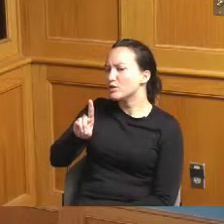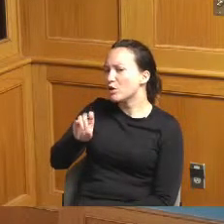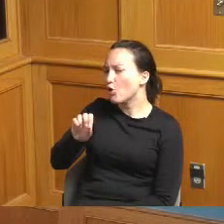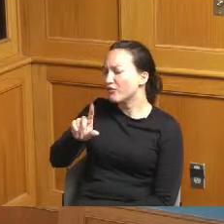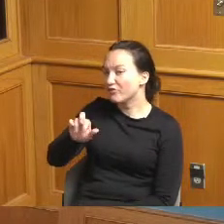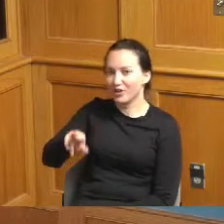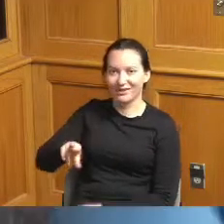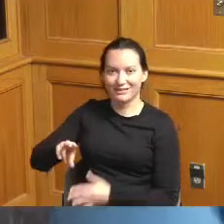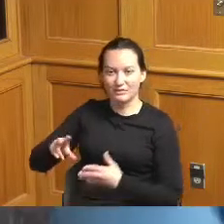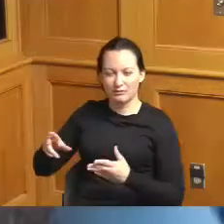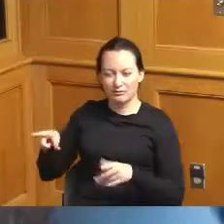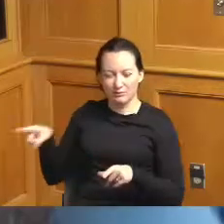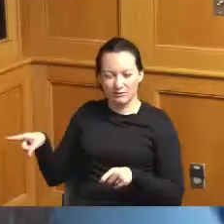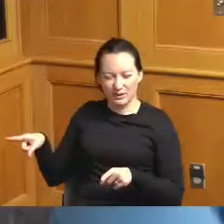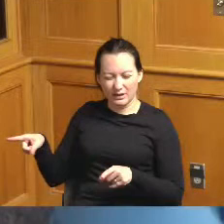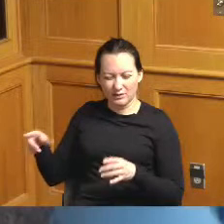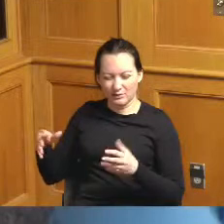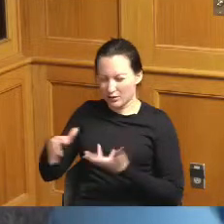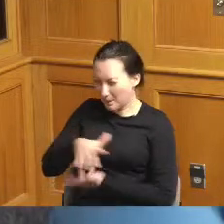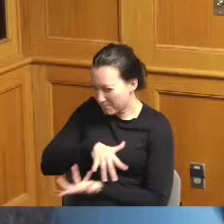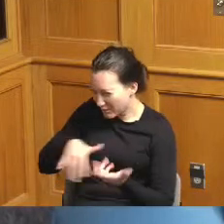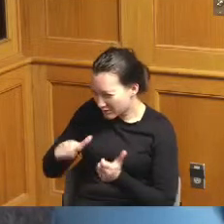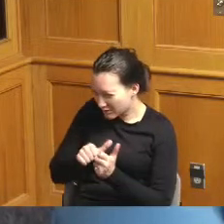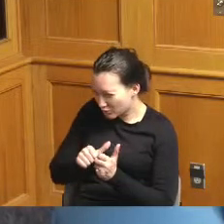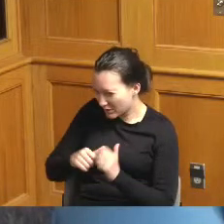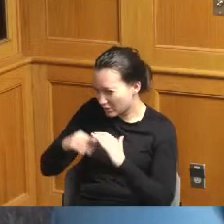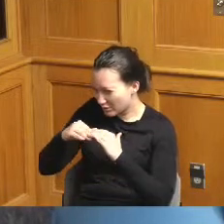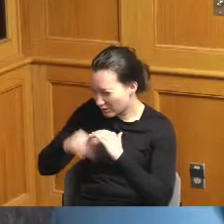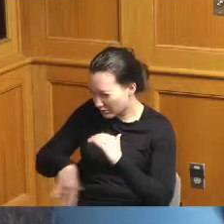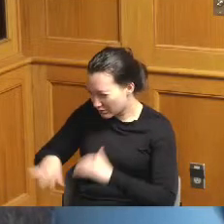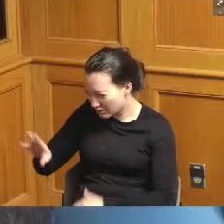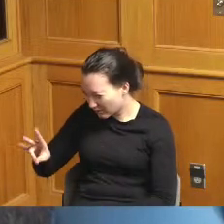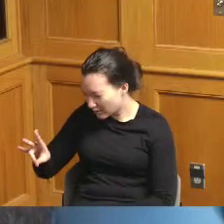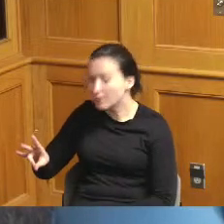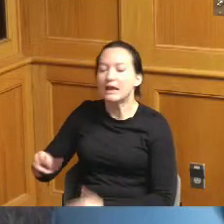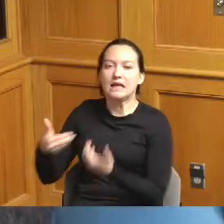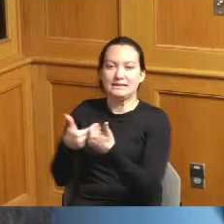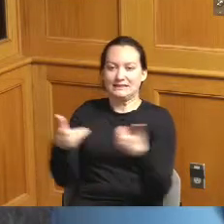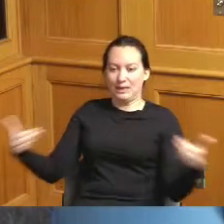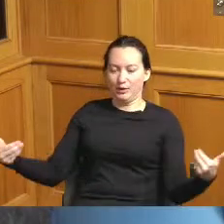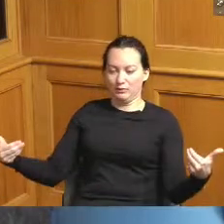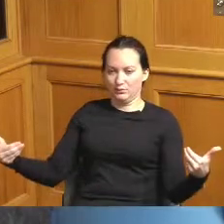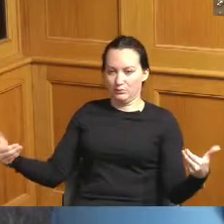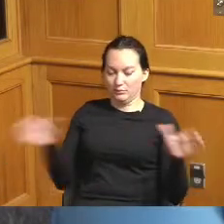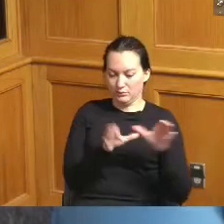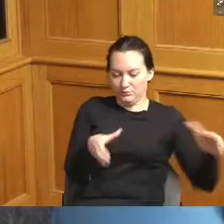with the non-bound overuse they're a separate units so we maintain them in a unit if they're